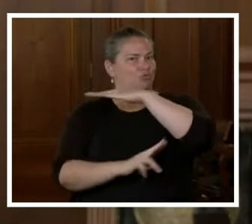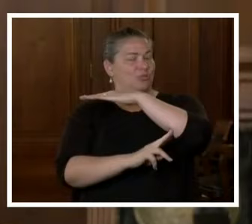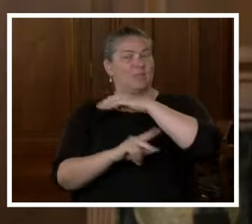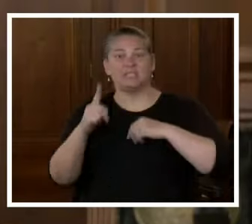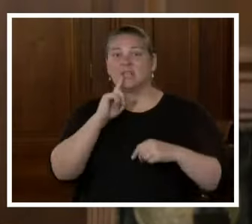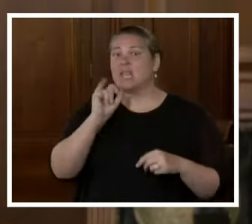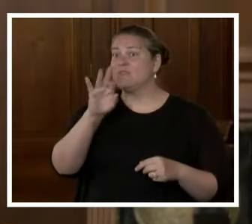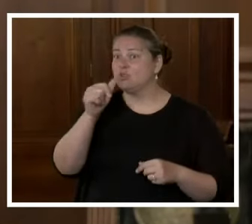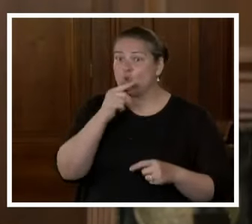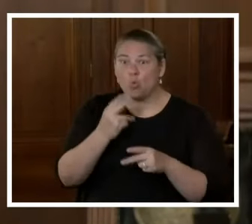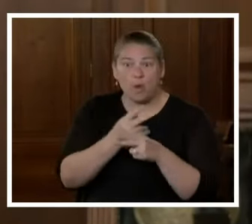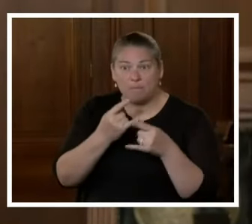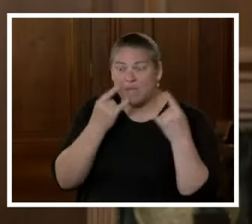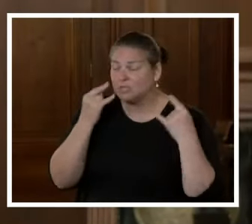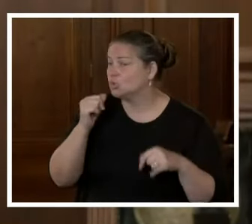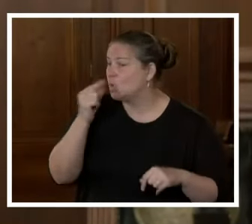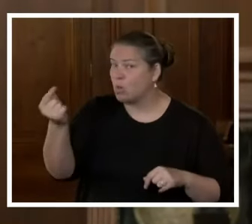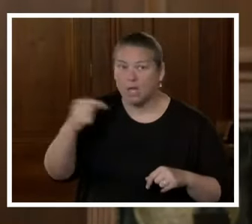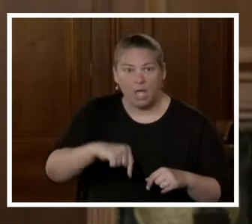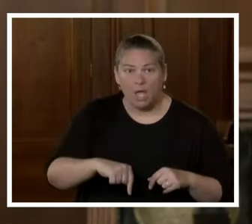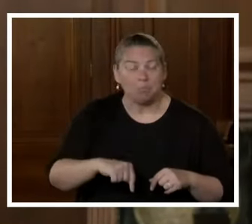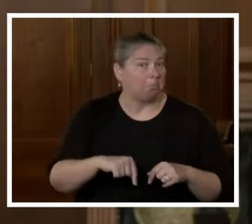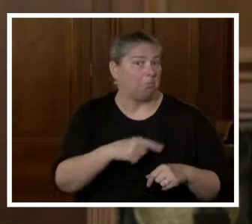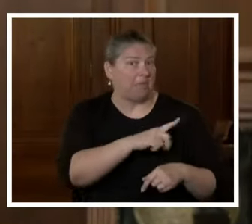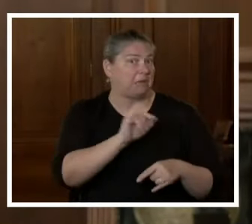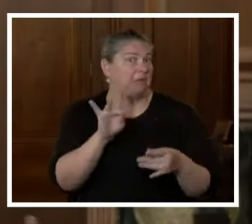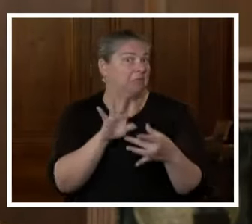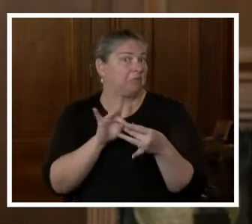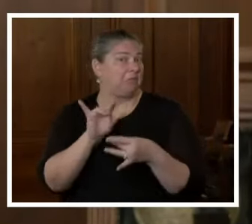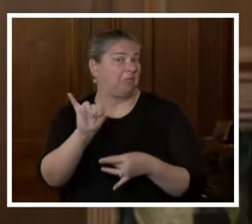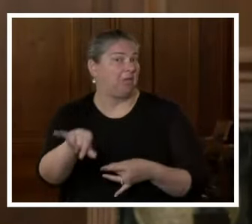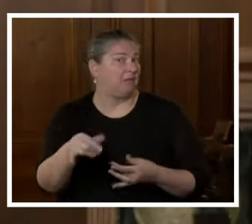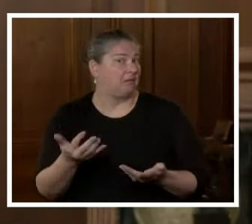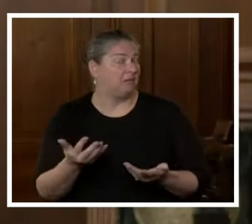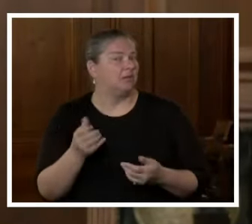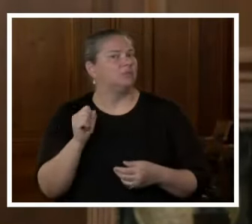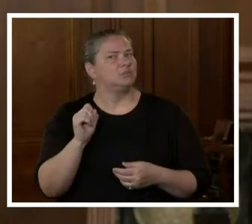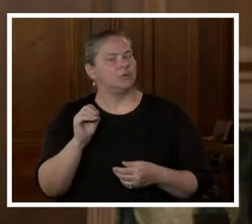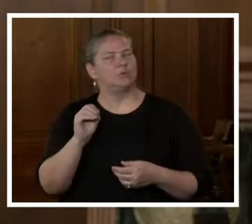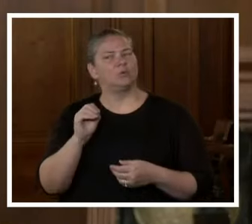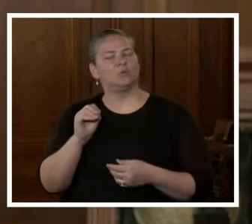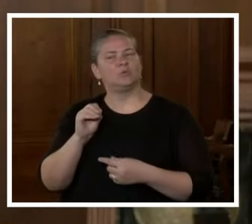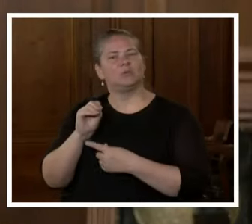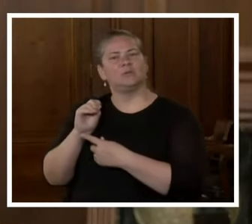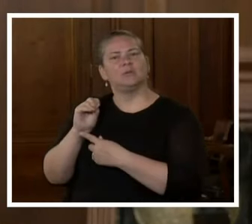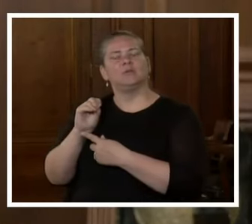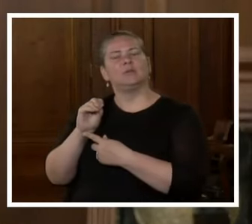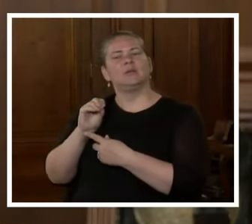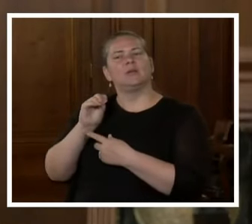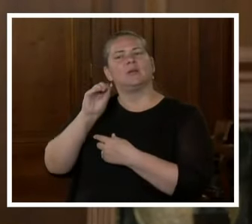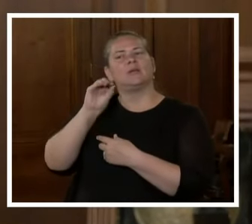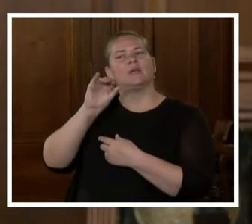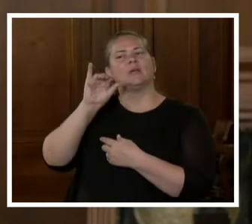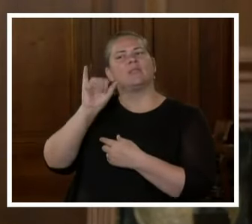GIVING VOICE TO ISSUES THAT